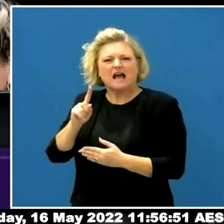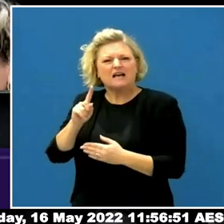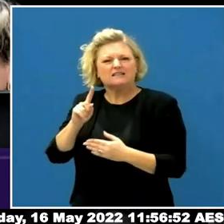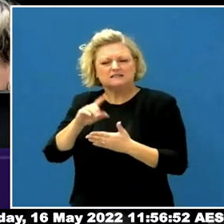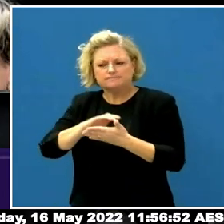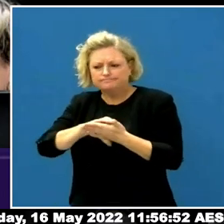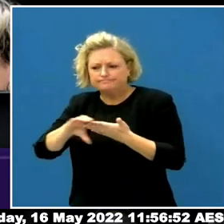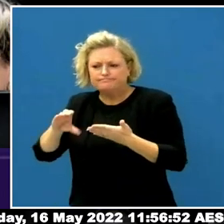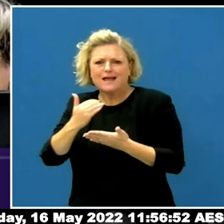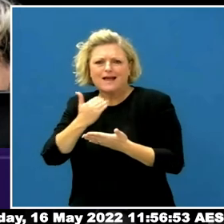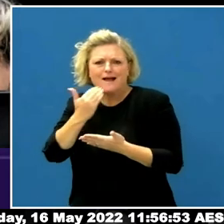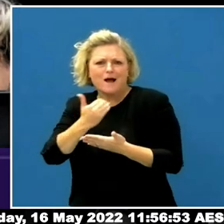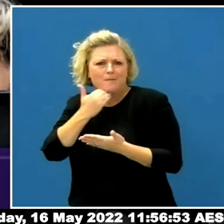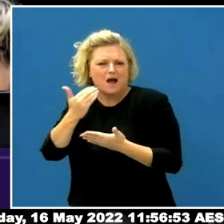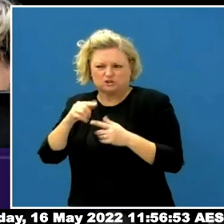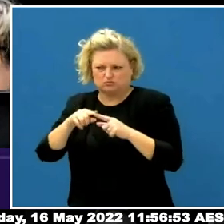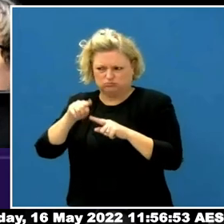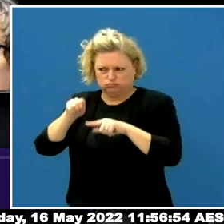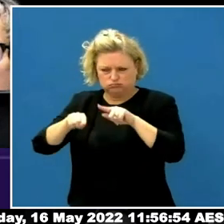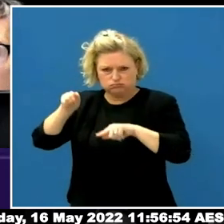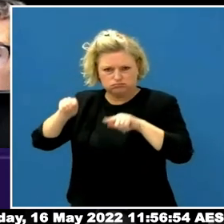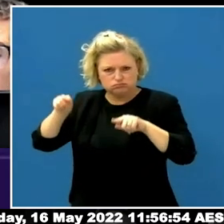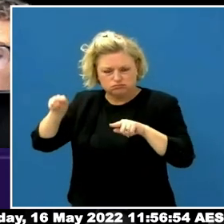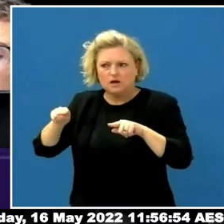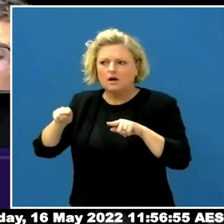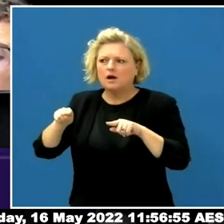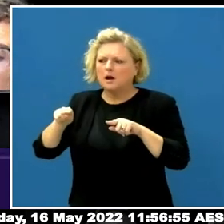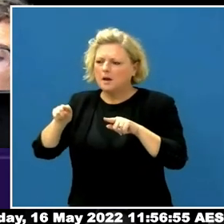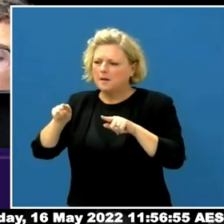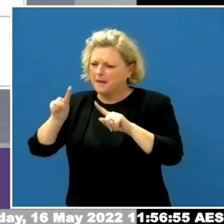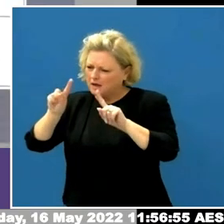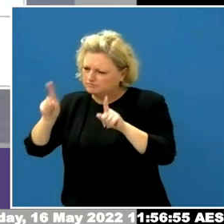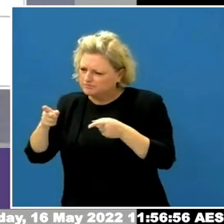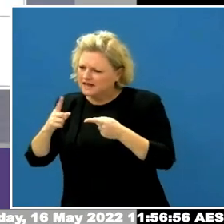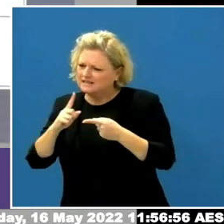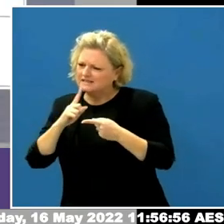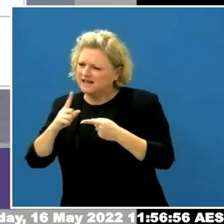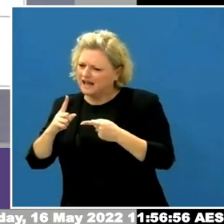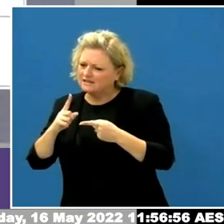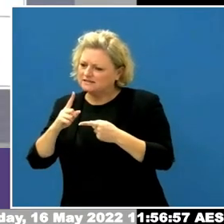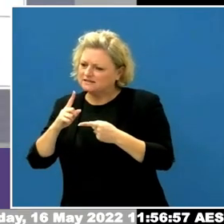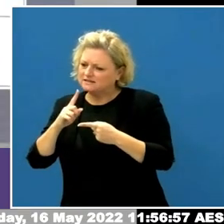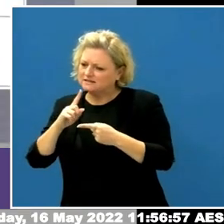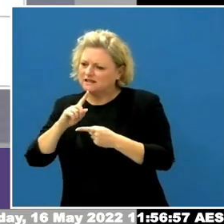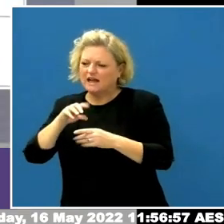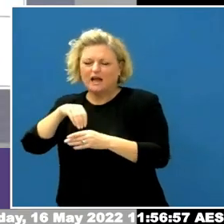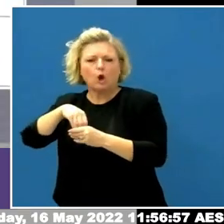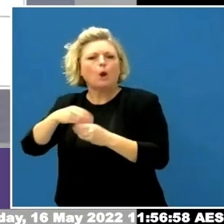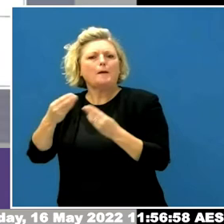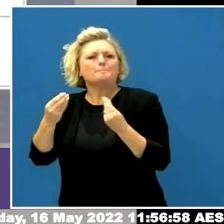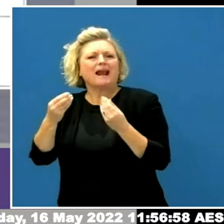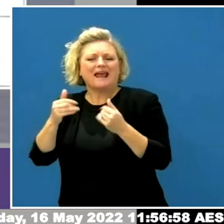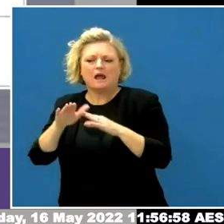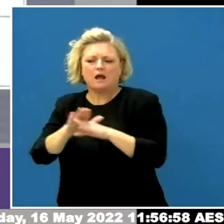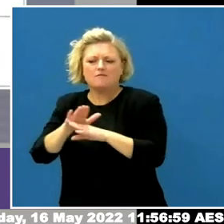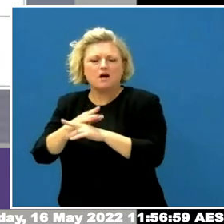activity." And then: "Total dollar sign per day (includes contribution to activity costs but also includes costs for overheads)."